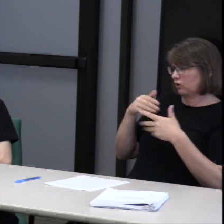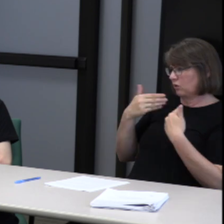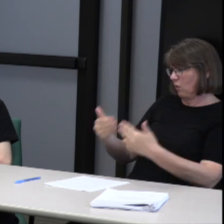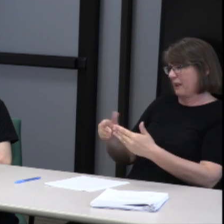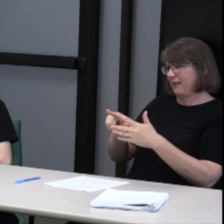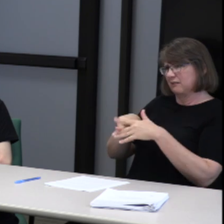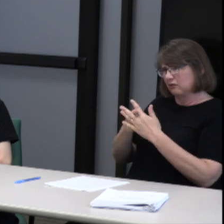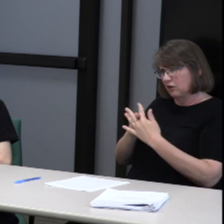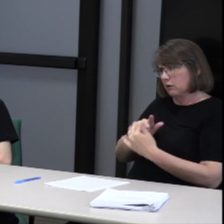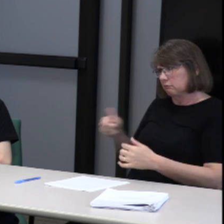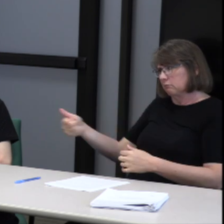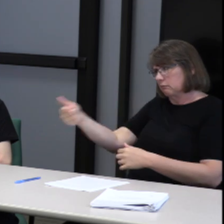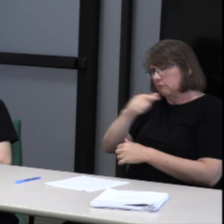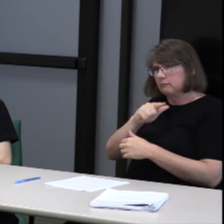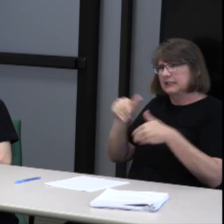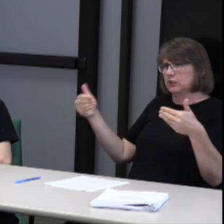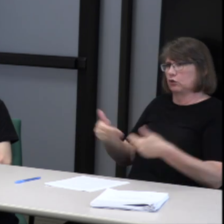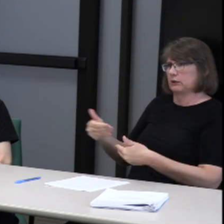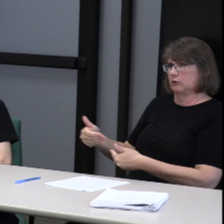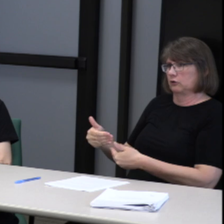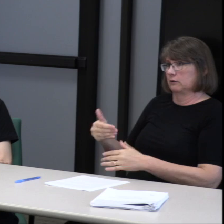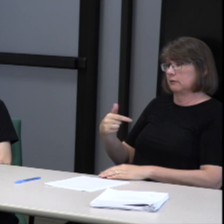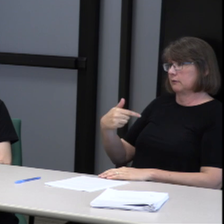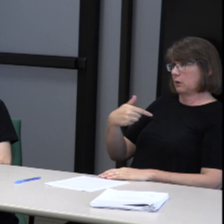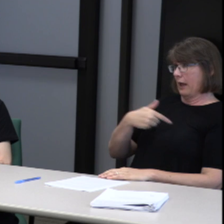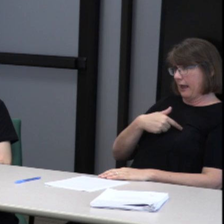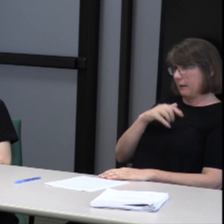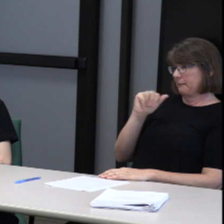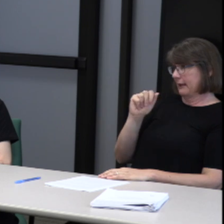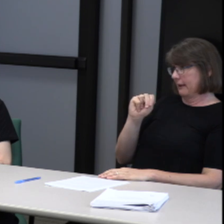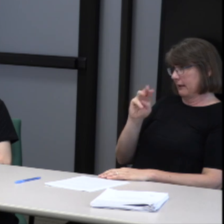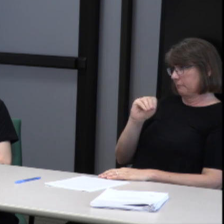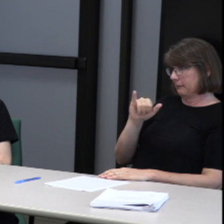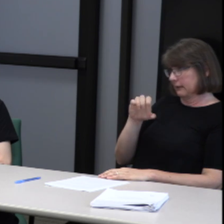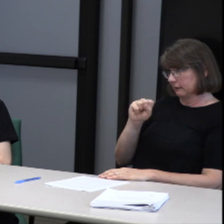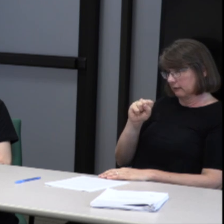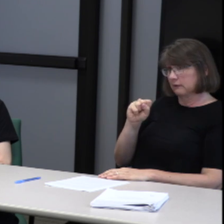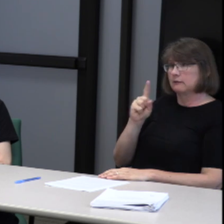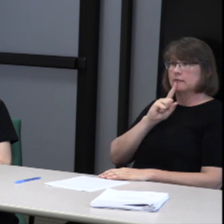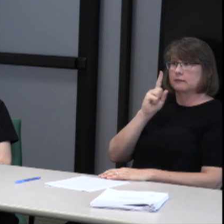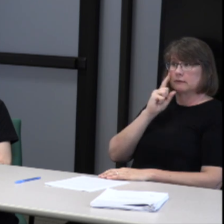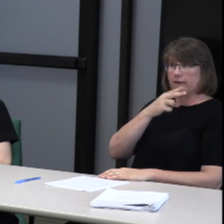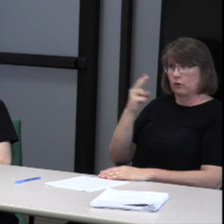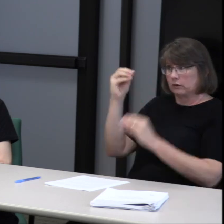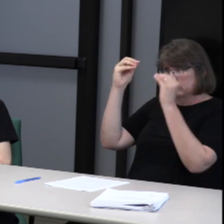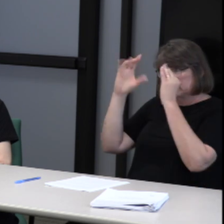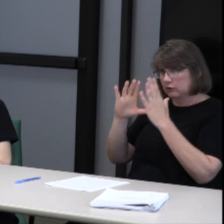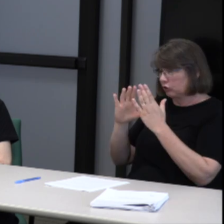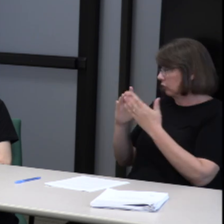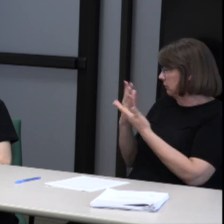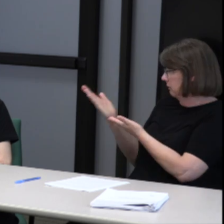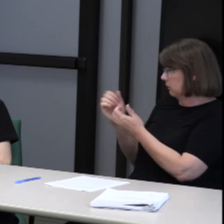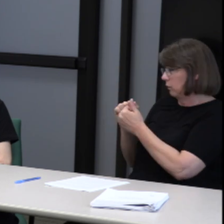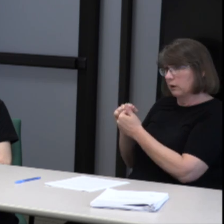First, I think it might be worthwhile just going around and introducing ourselves. I'm Ann Mayes. I'm the deaf and hard of hearing teacher